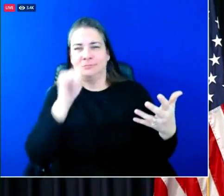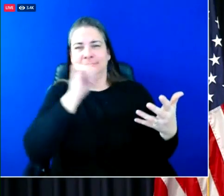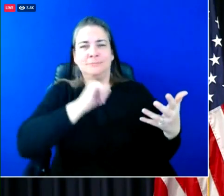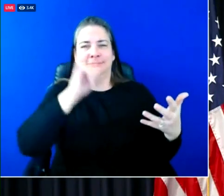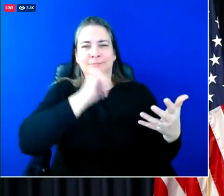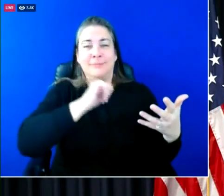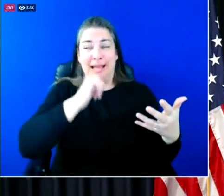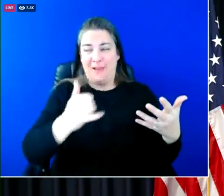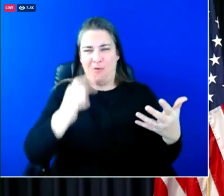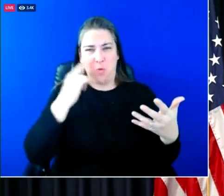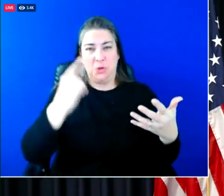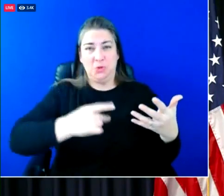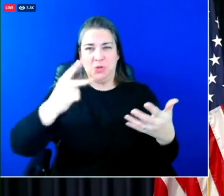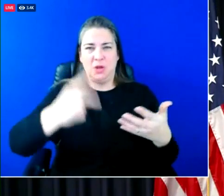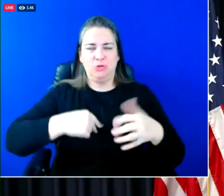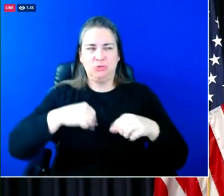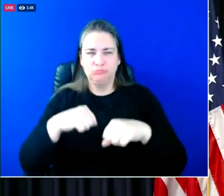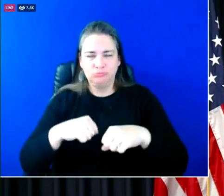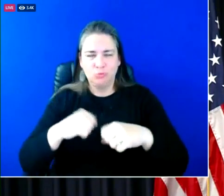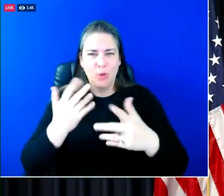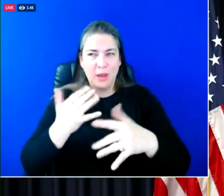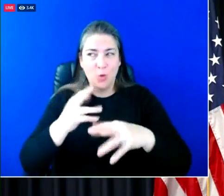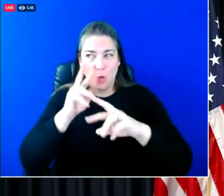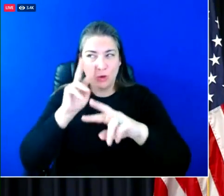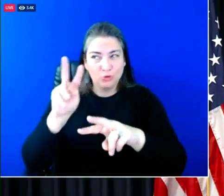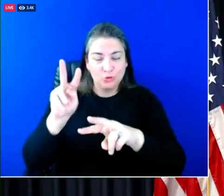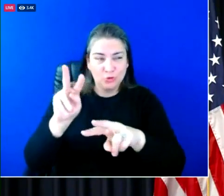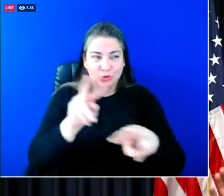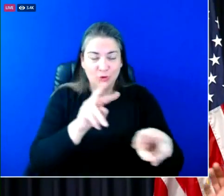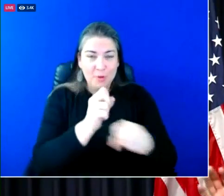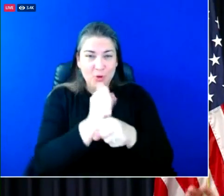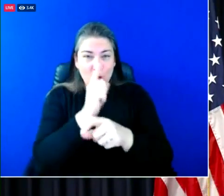let's let's make sure everybody around us a safe again. All the vaccine sites